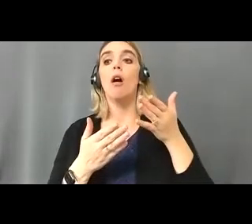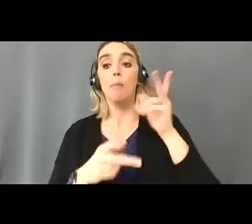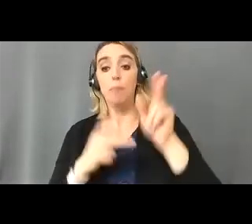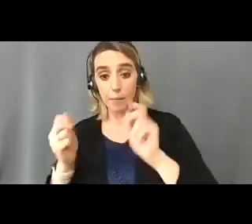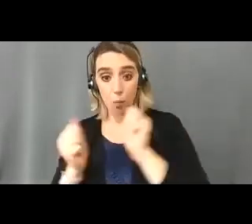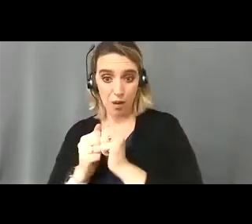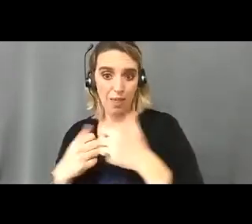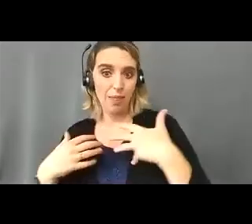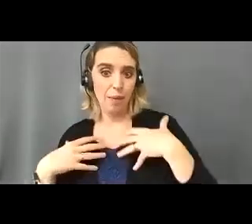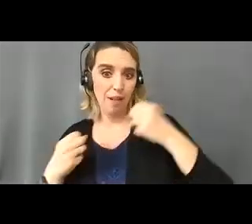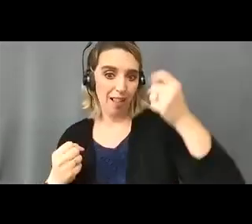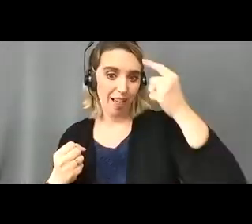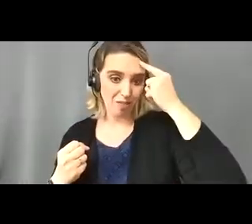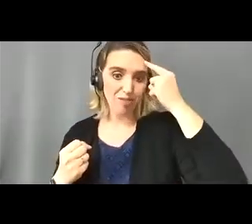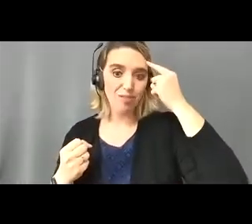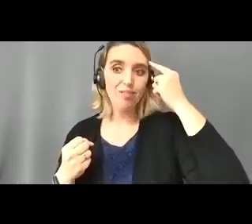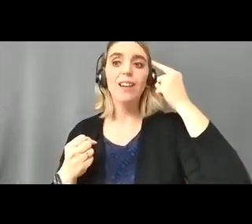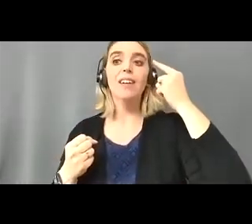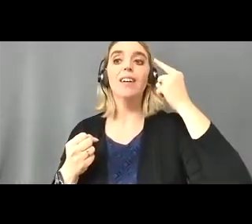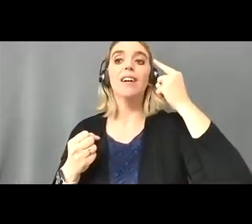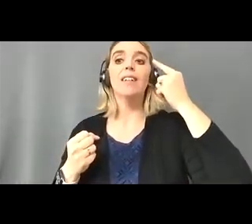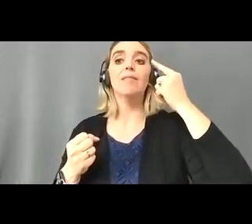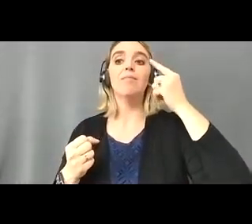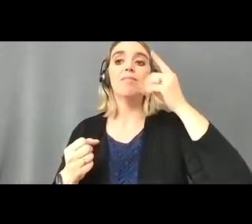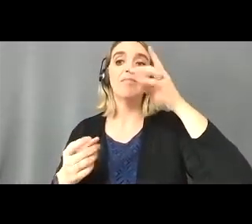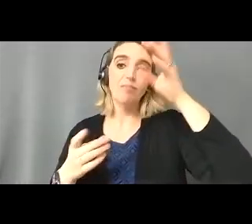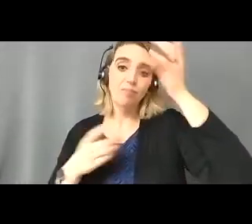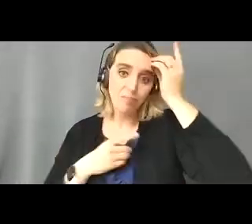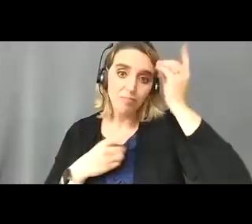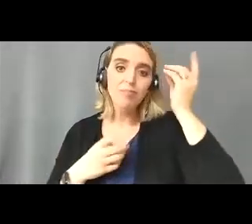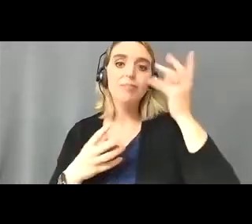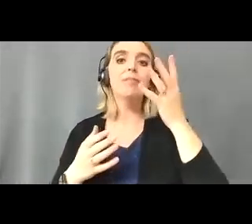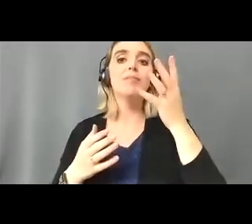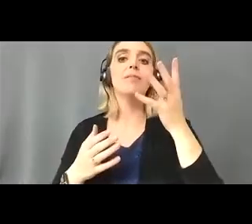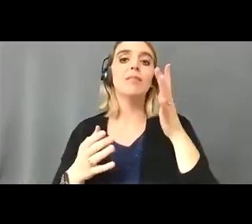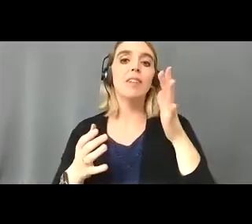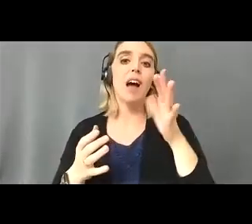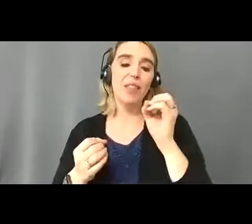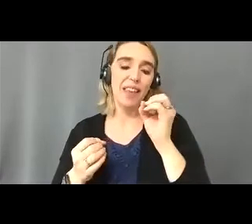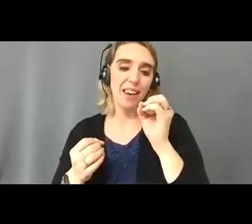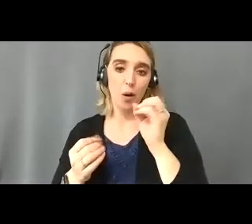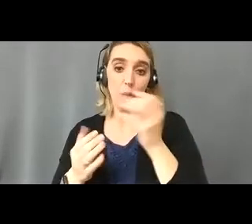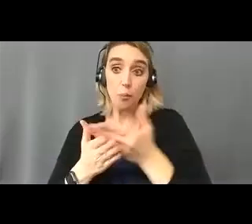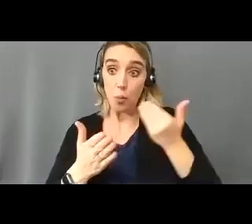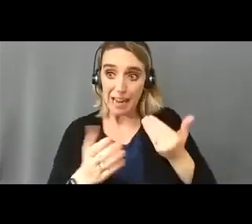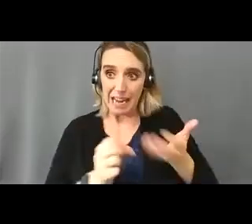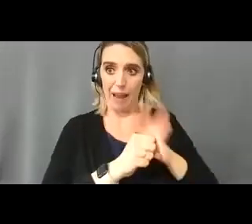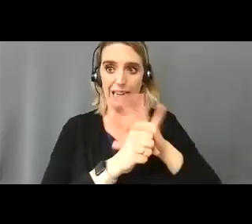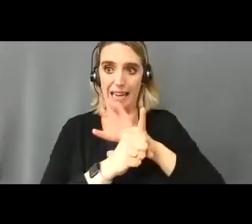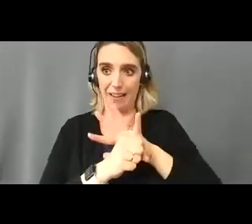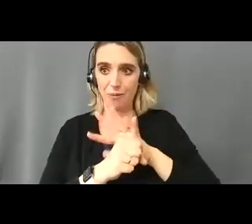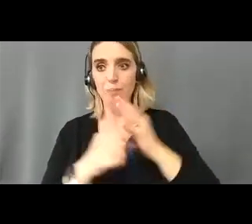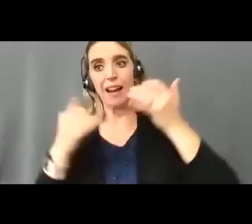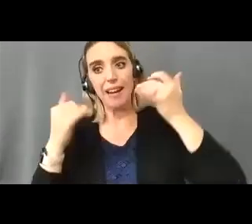and other physical conditions, pre pandemic. But this is just, again, put a spotlight on everything.